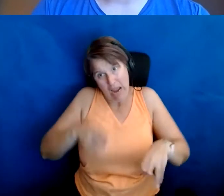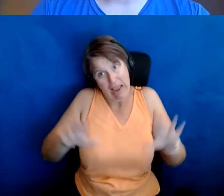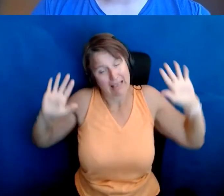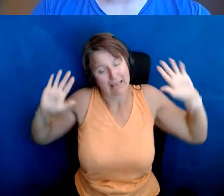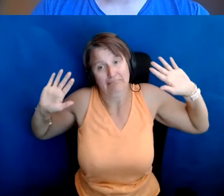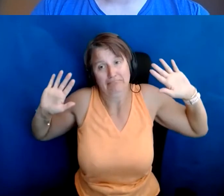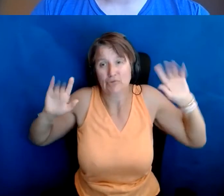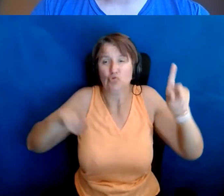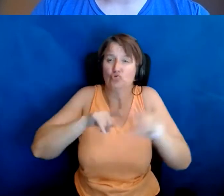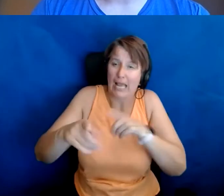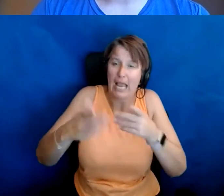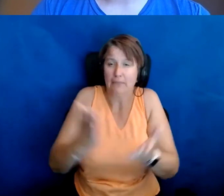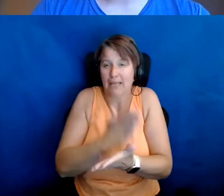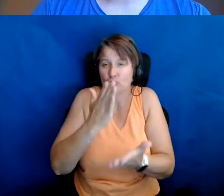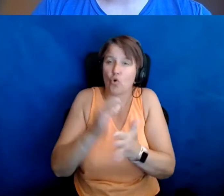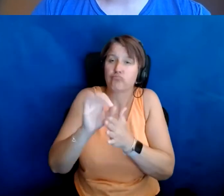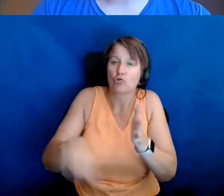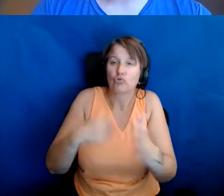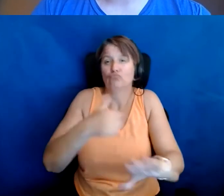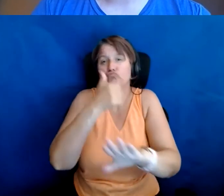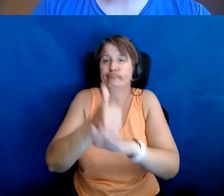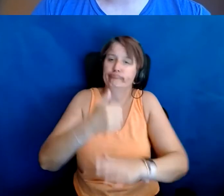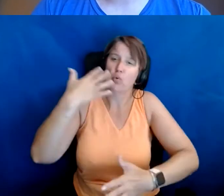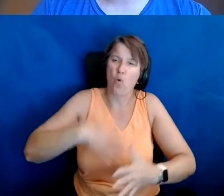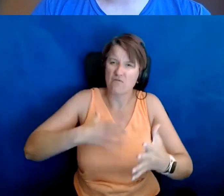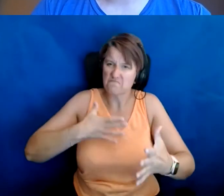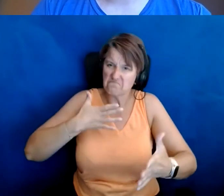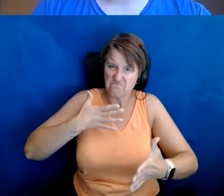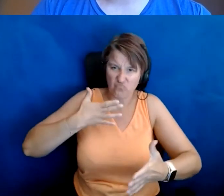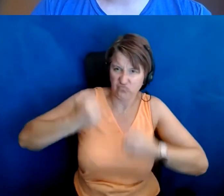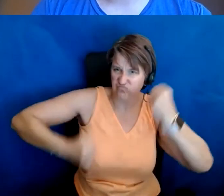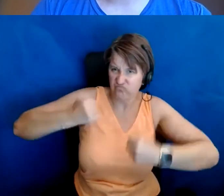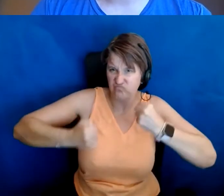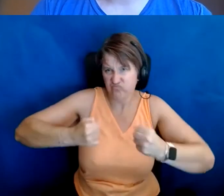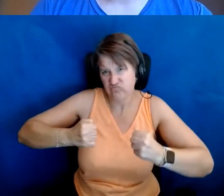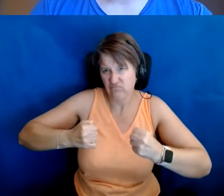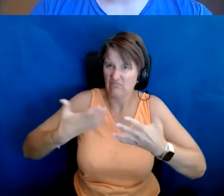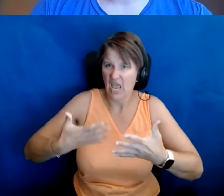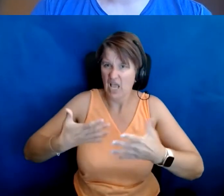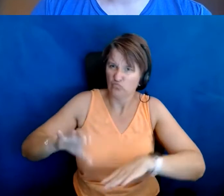try and get projects off the ground. >> CÍARAN: